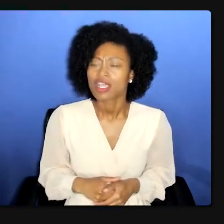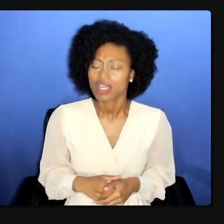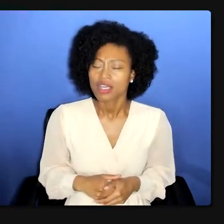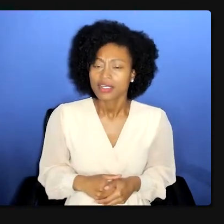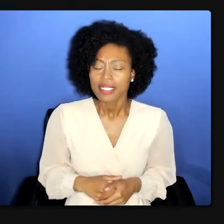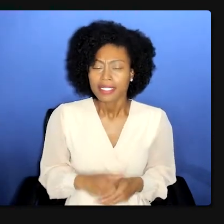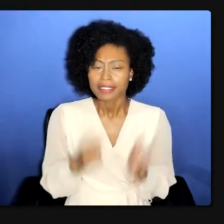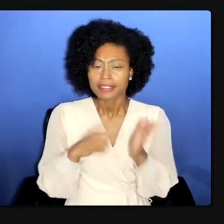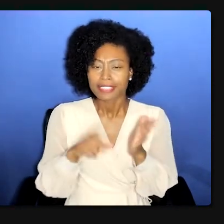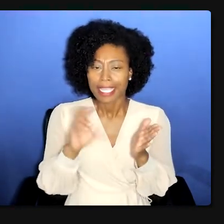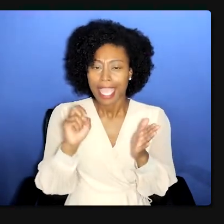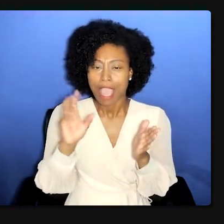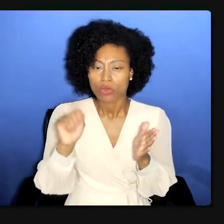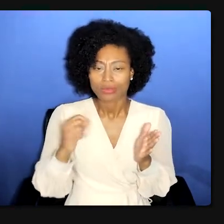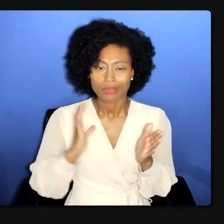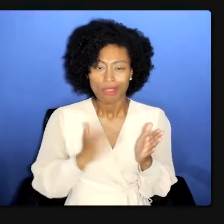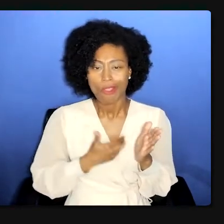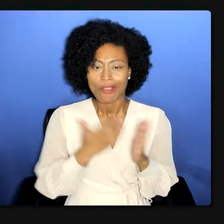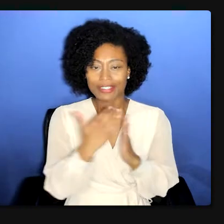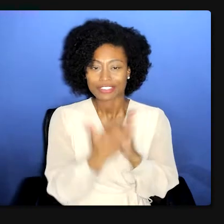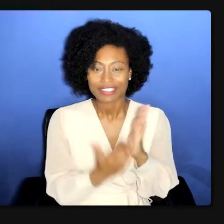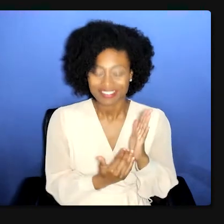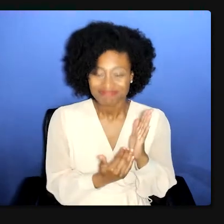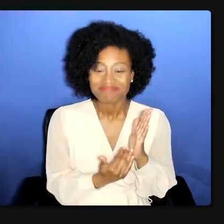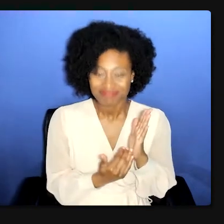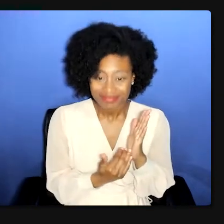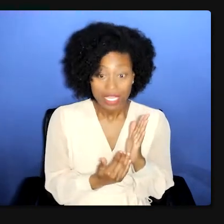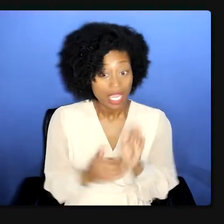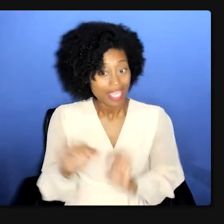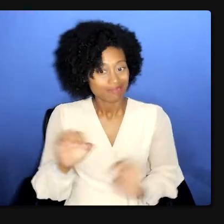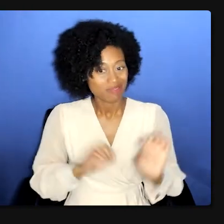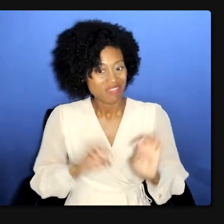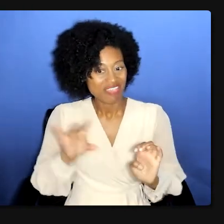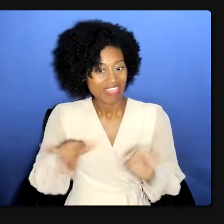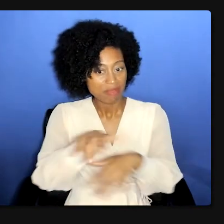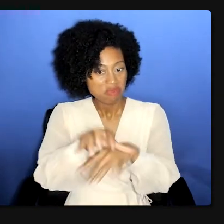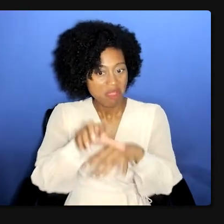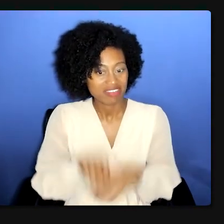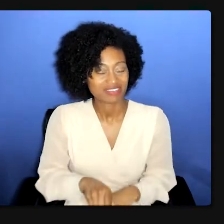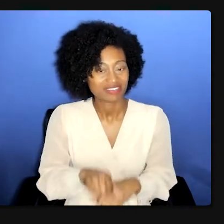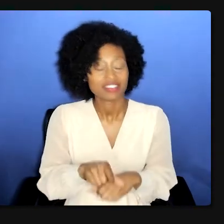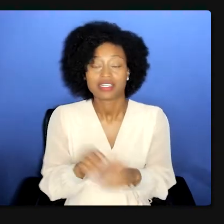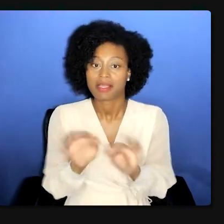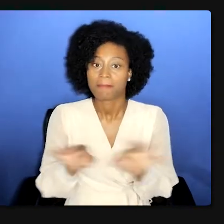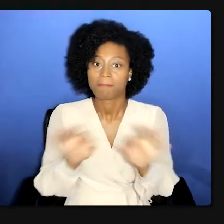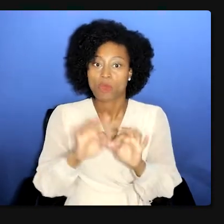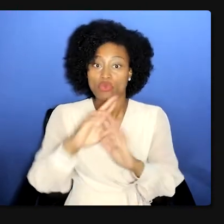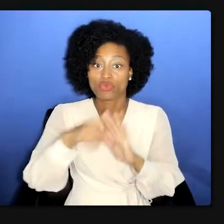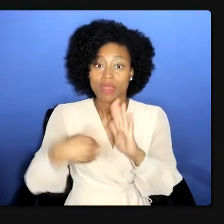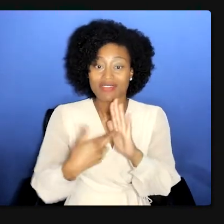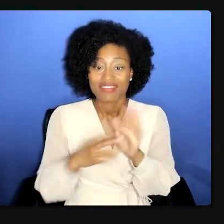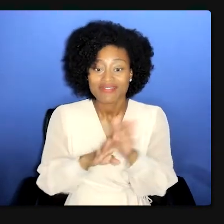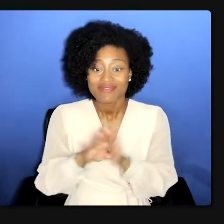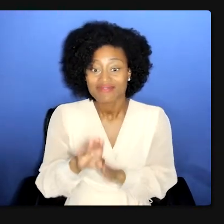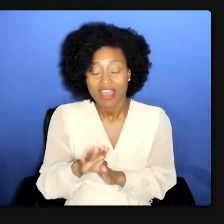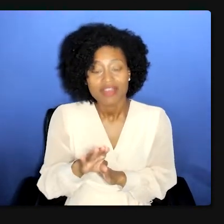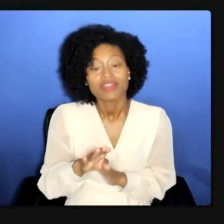Let's look into today's agenda. We'll start by talking about experimentation as a practice and its key role in the development